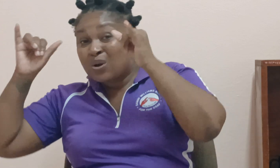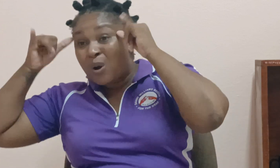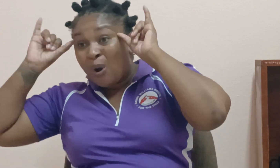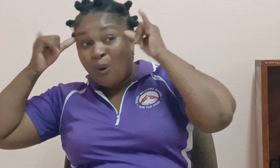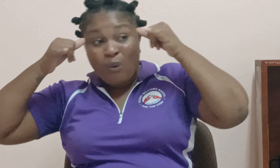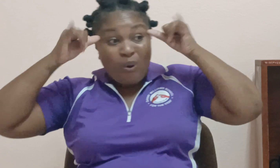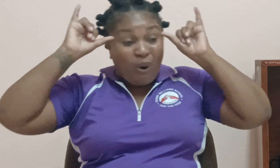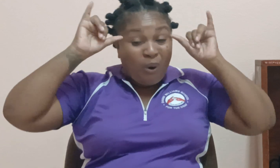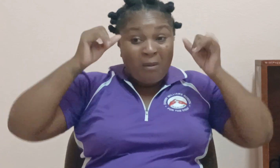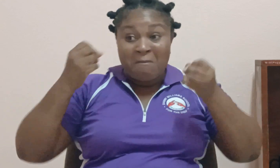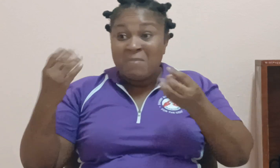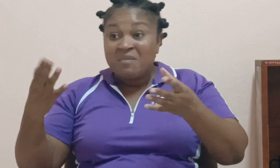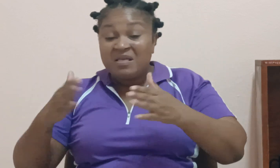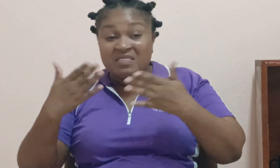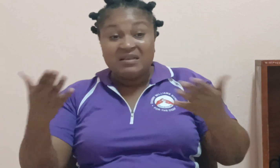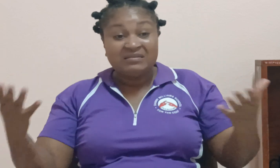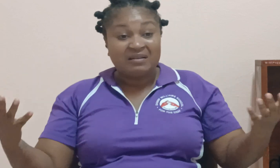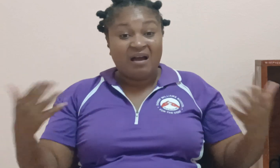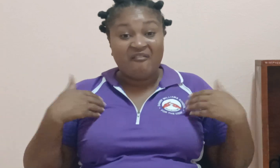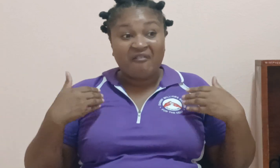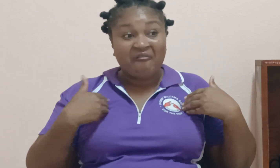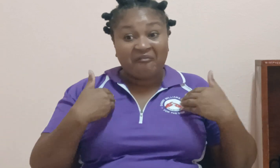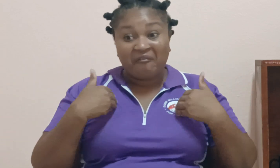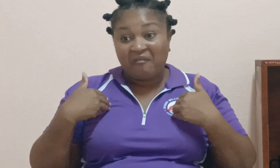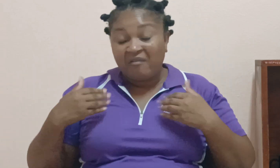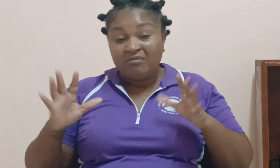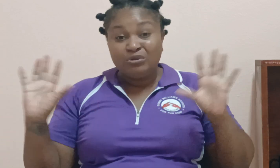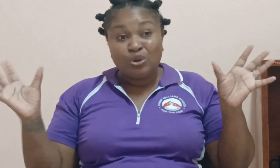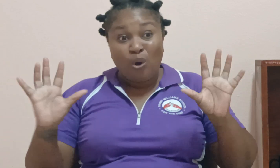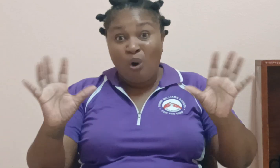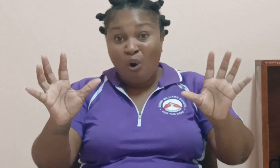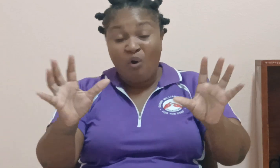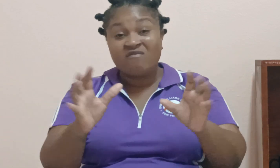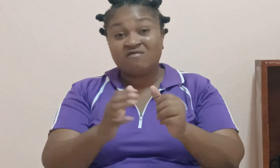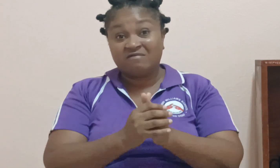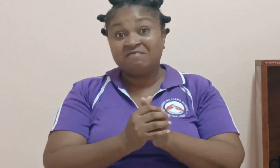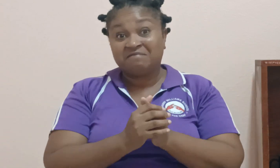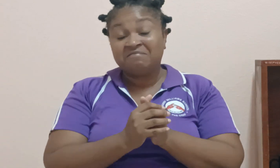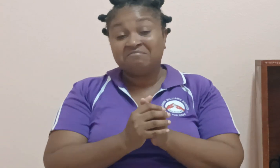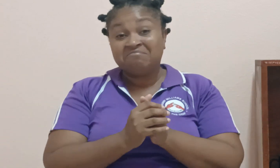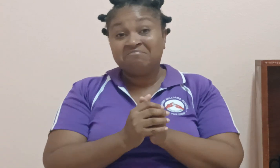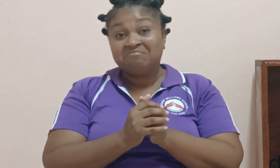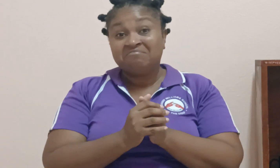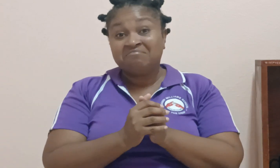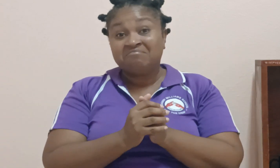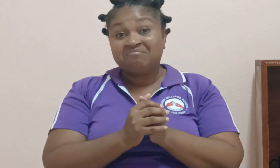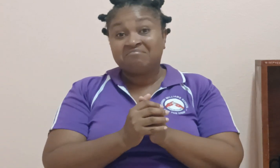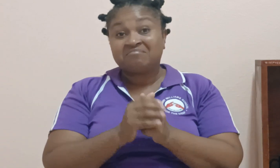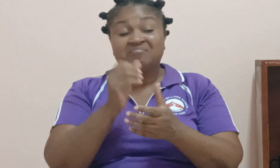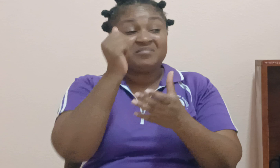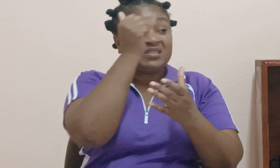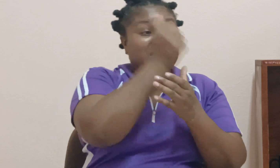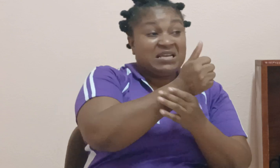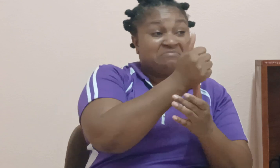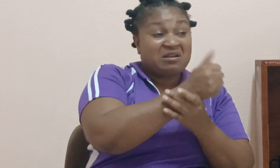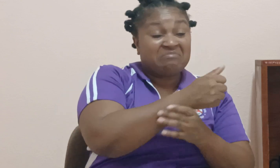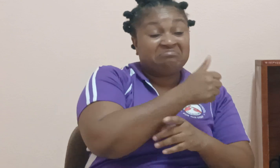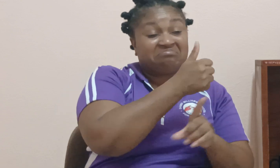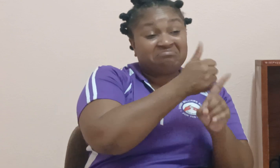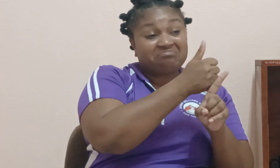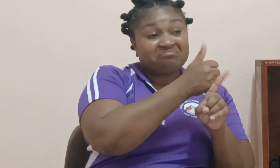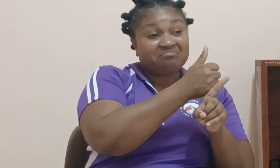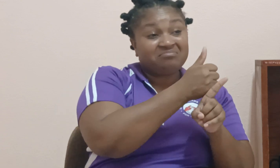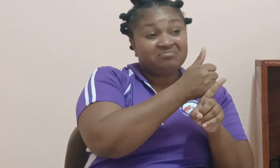and possessions they had acquired ● Abram detected the pattern of